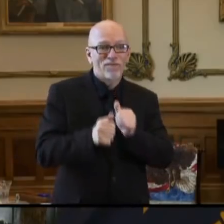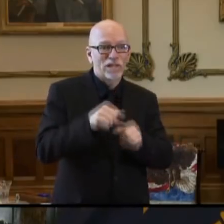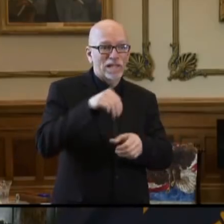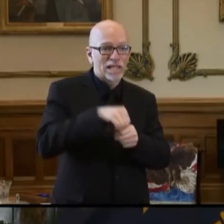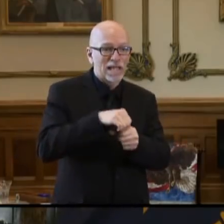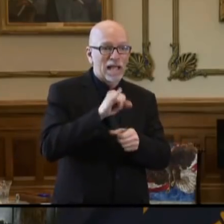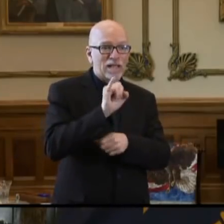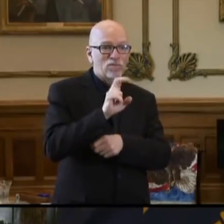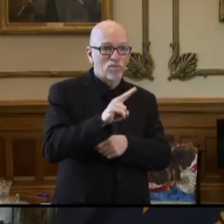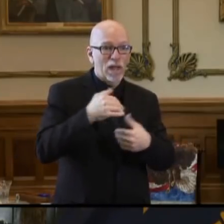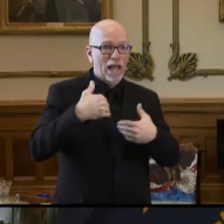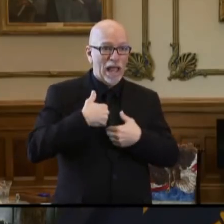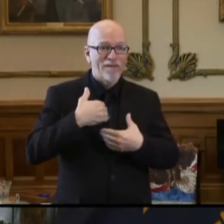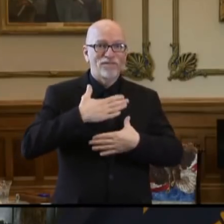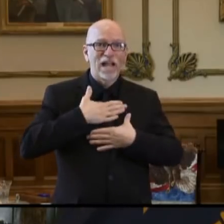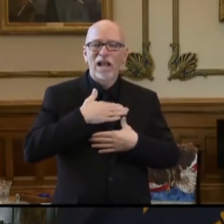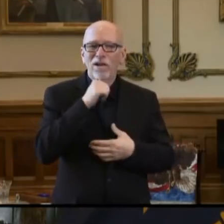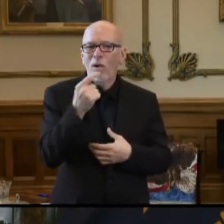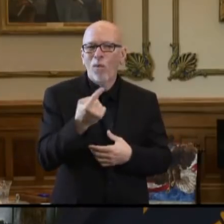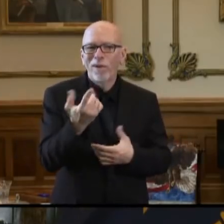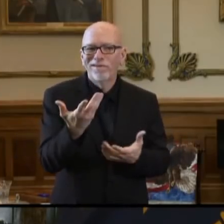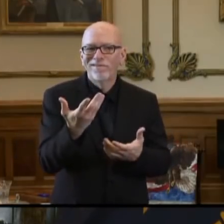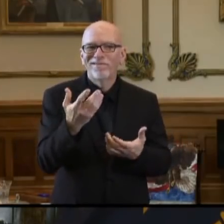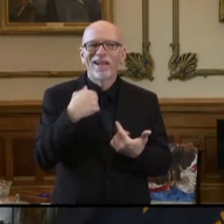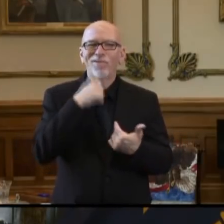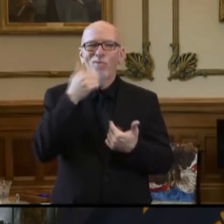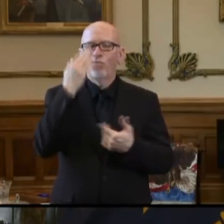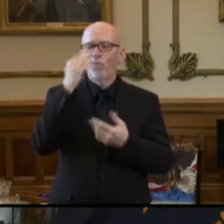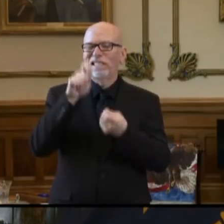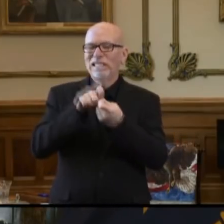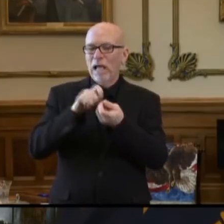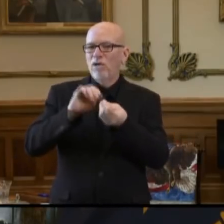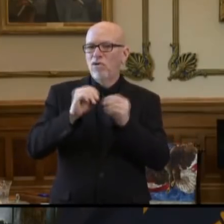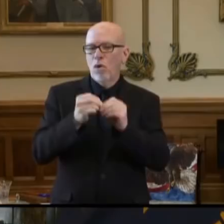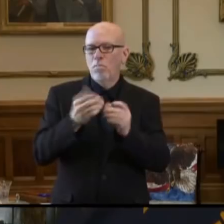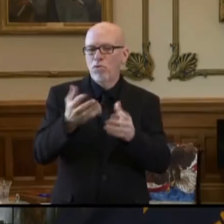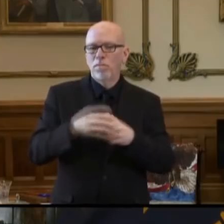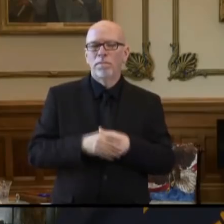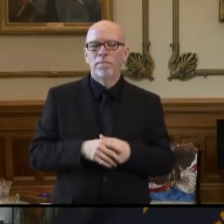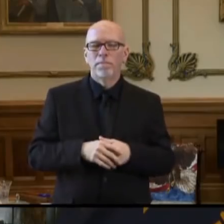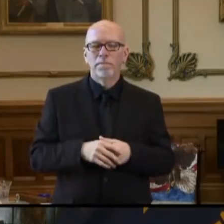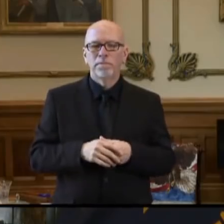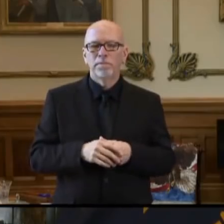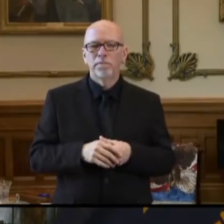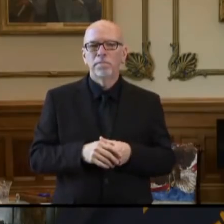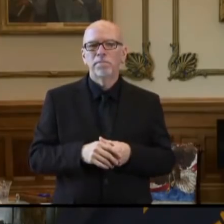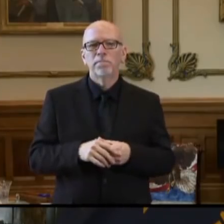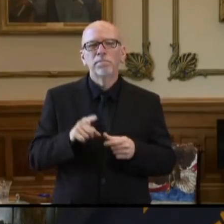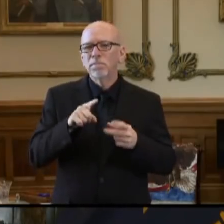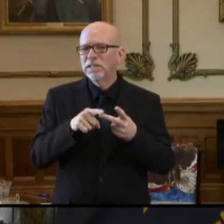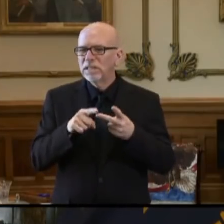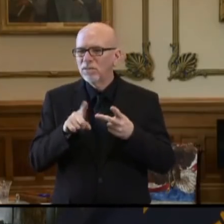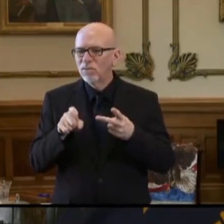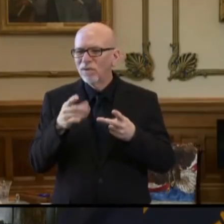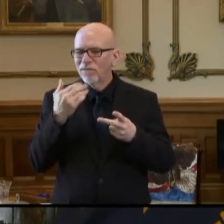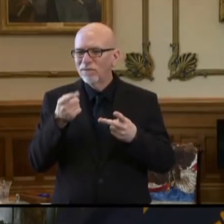STATE OF INDIANA. THAT DOESN'T NECESSARILY EQUATE TO THE VENTILATORS BECAUSE NOT EVERY INDIVIDUAL THAT IS IN AN INTENSIVE CARE BED WILL NEED A